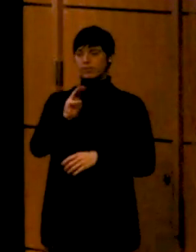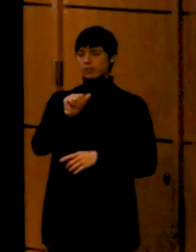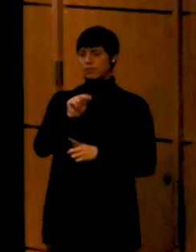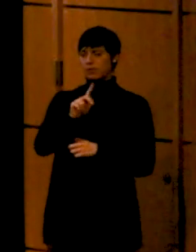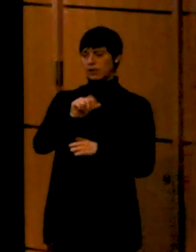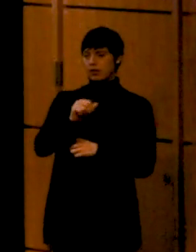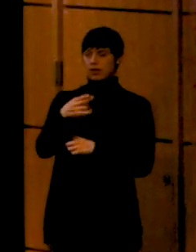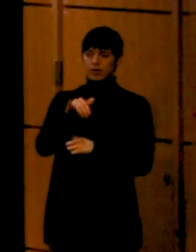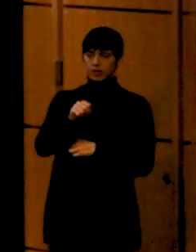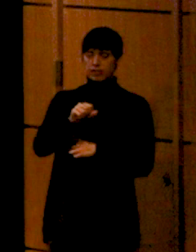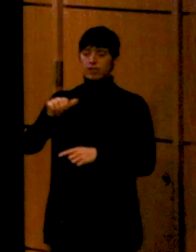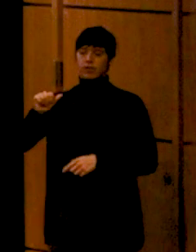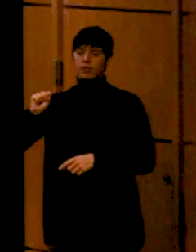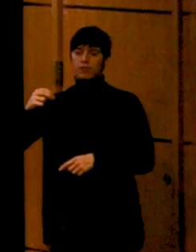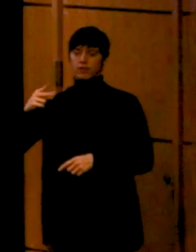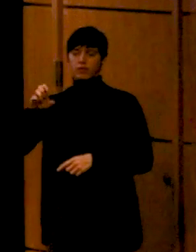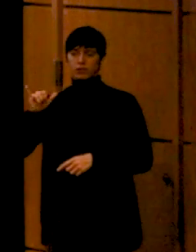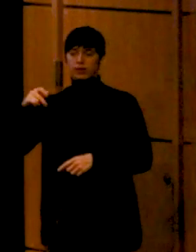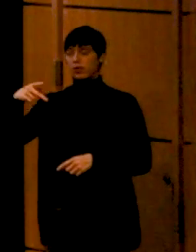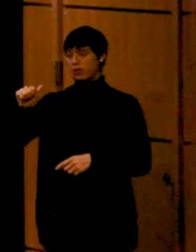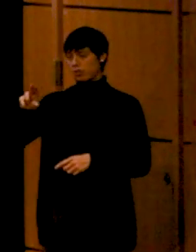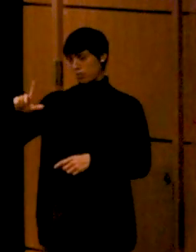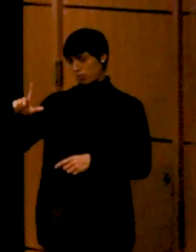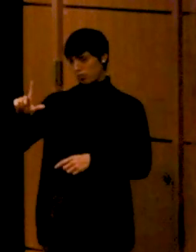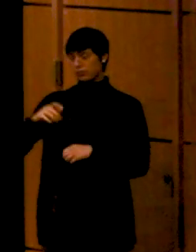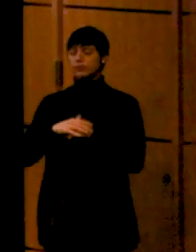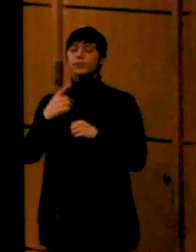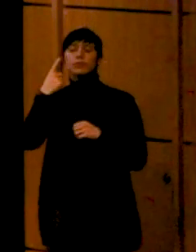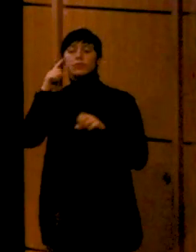To work effectively we ask that during the question&answer portion at the end of our